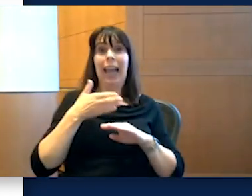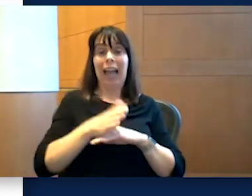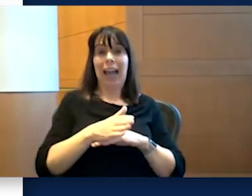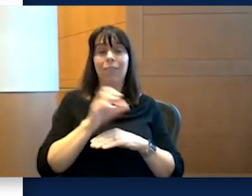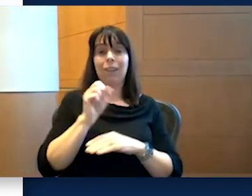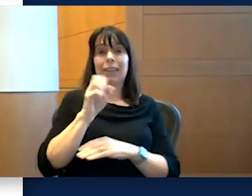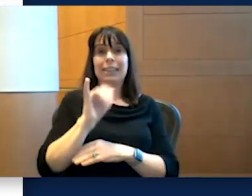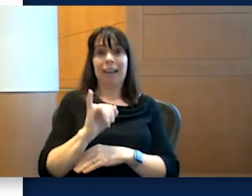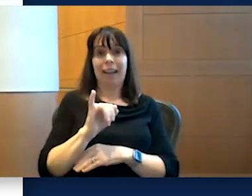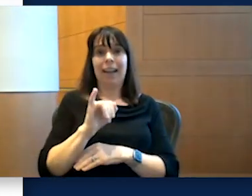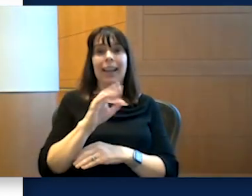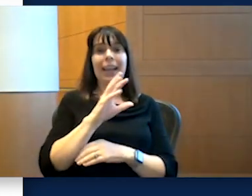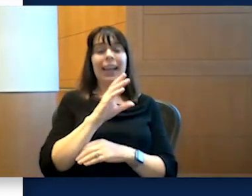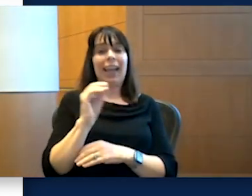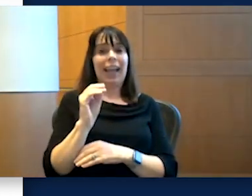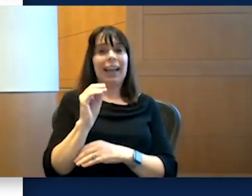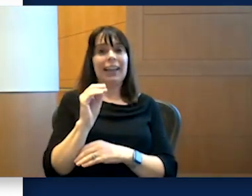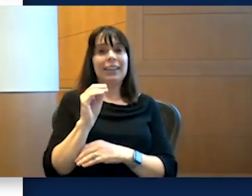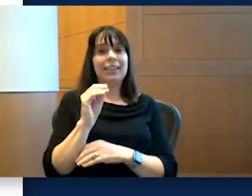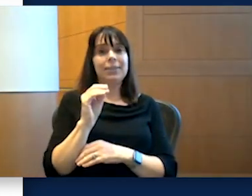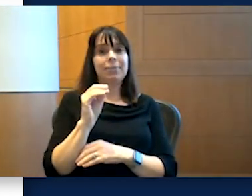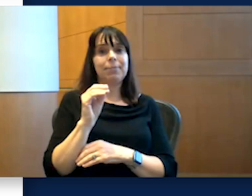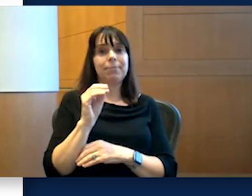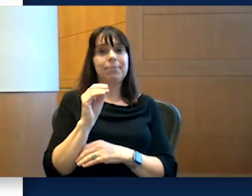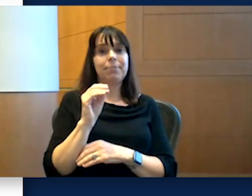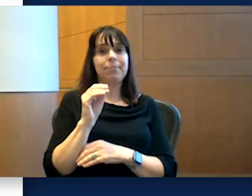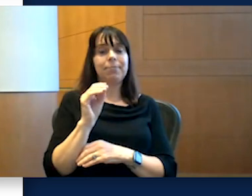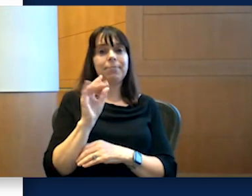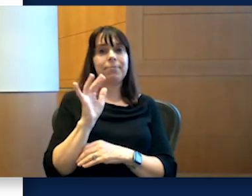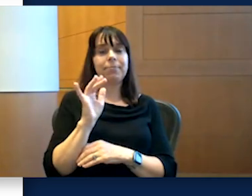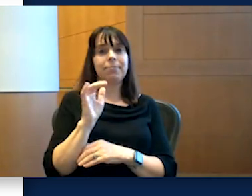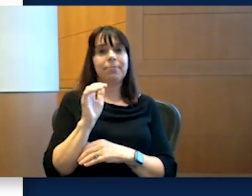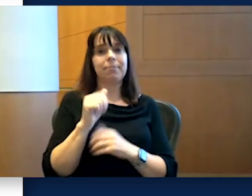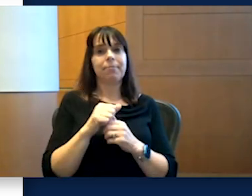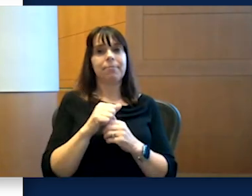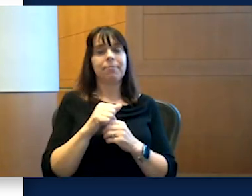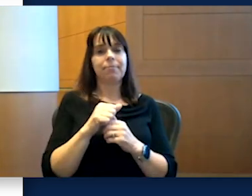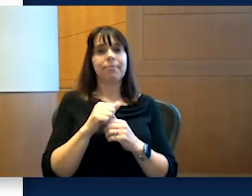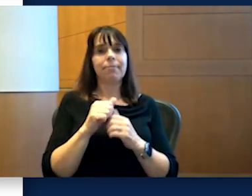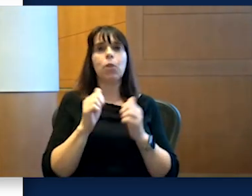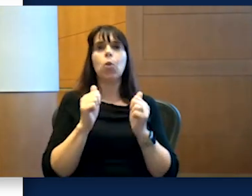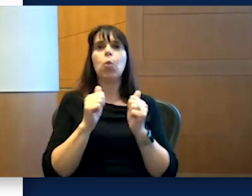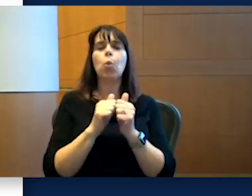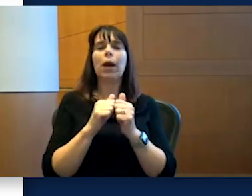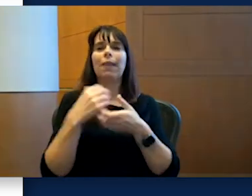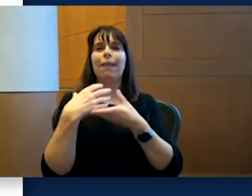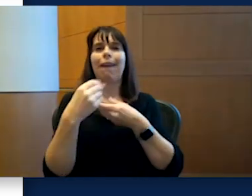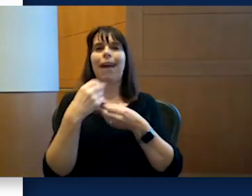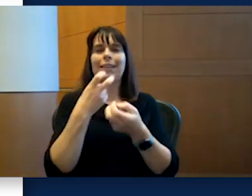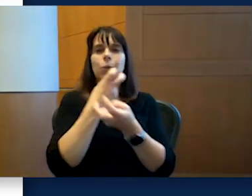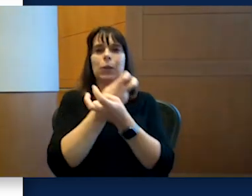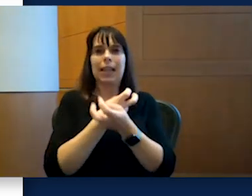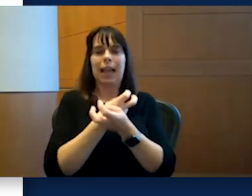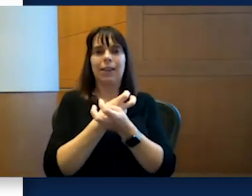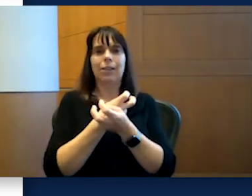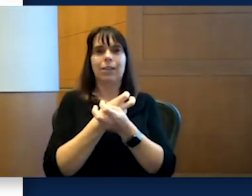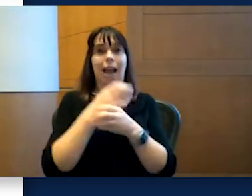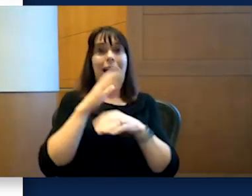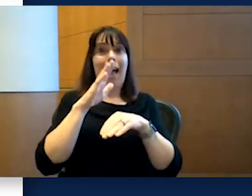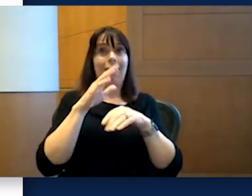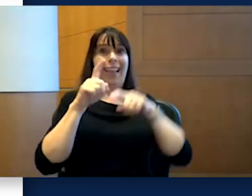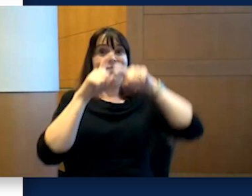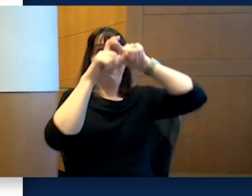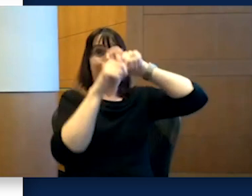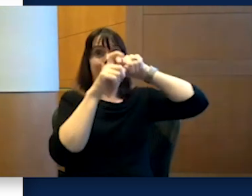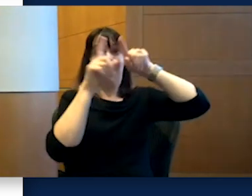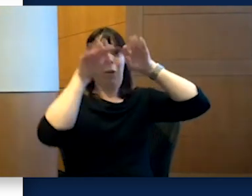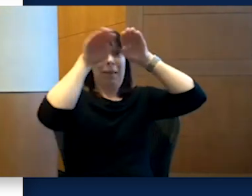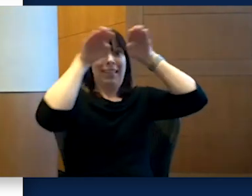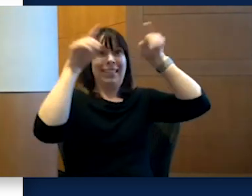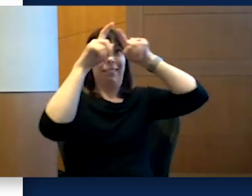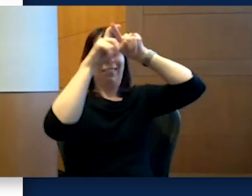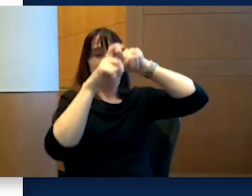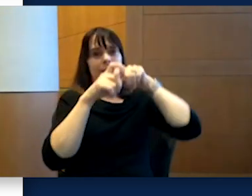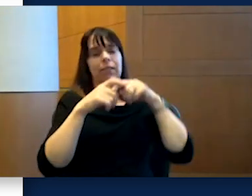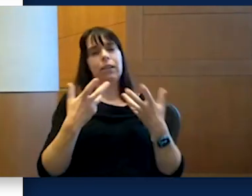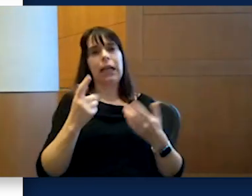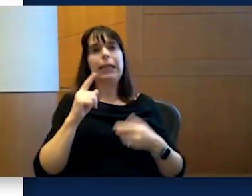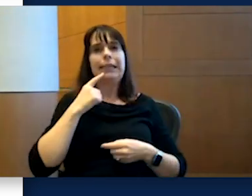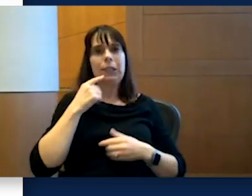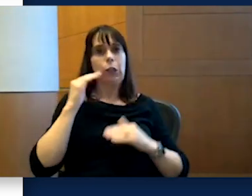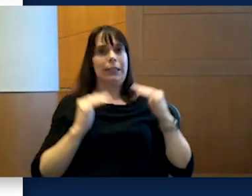There's some serious balance issues here that are really complicated to figure out for these kinds of applications.